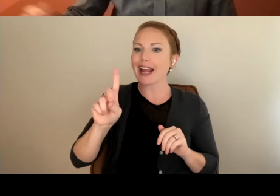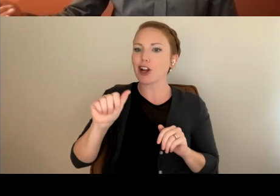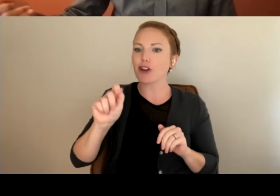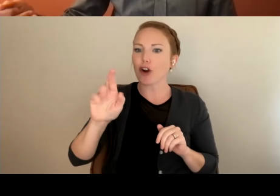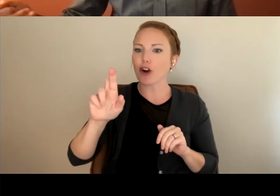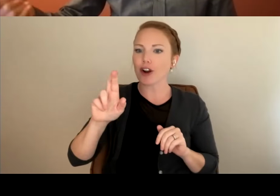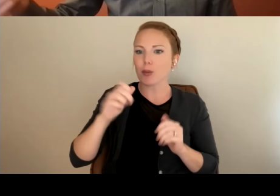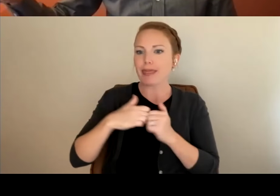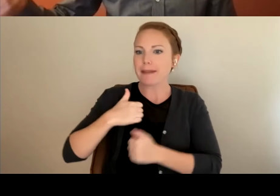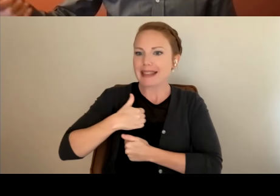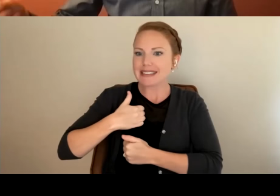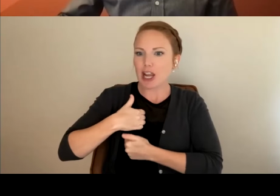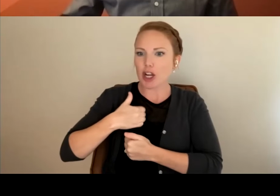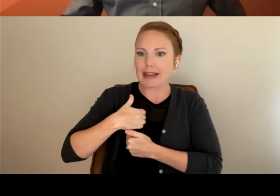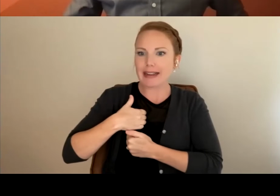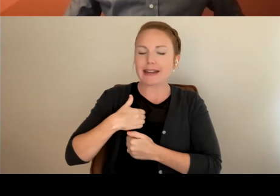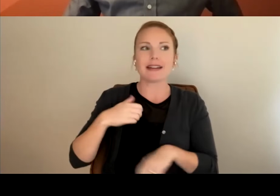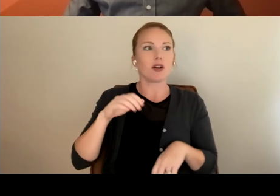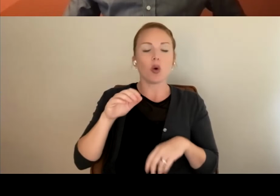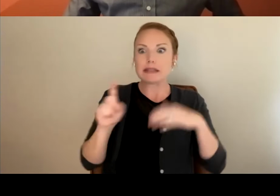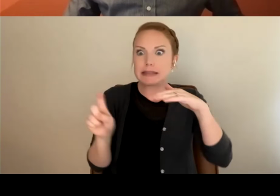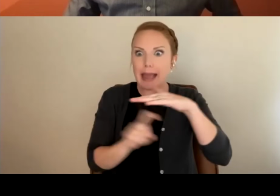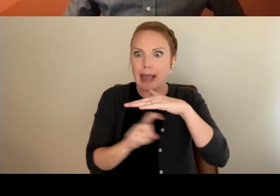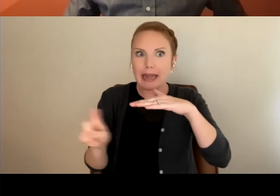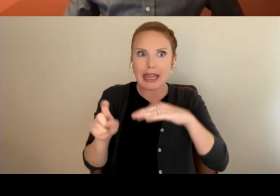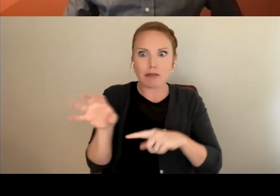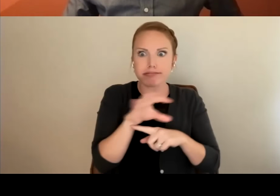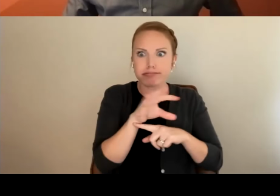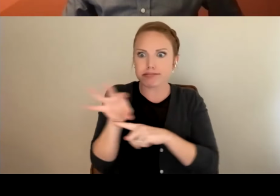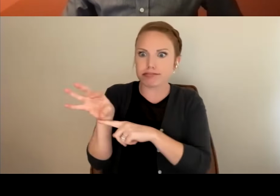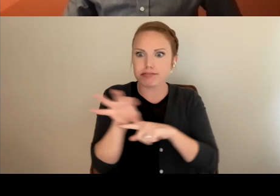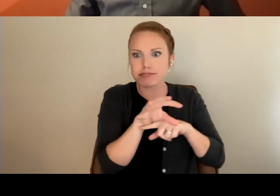the military, or like scanning, you know, scans if you're dealing in medical practice